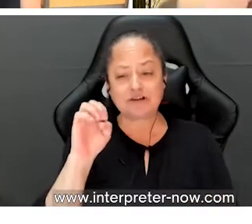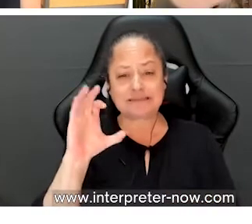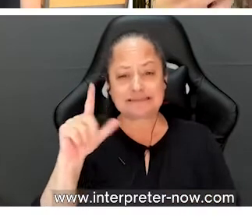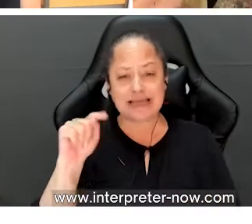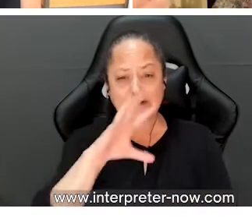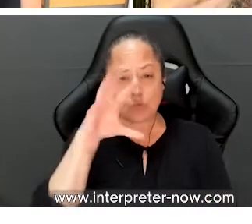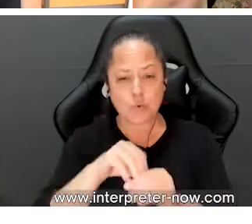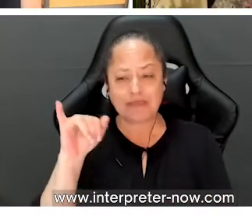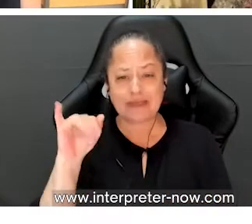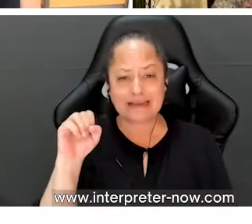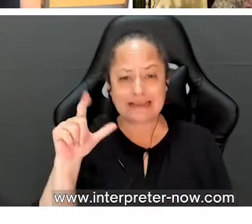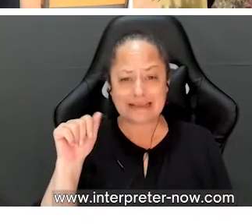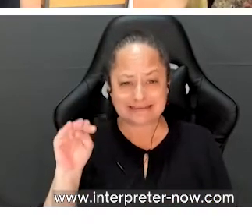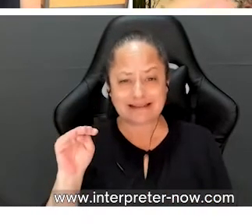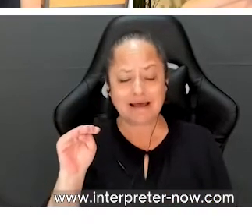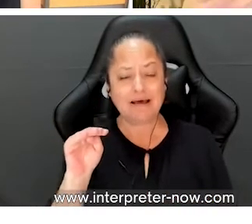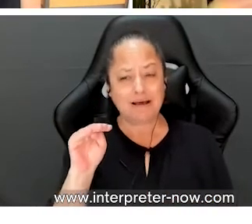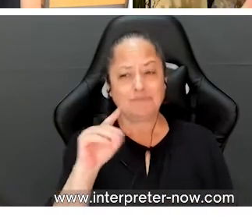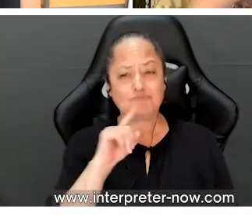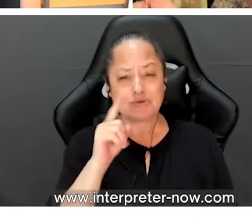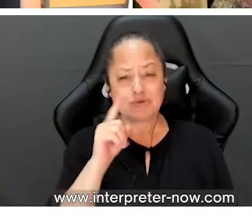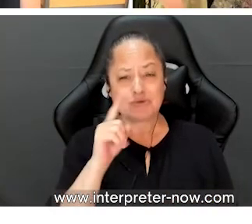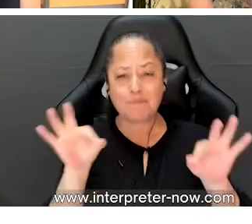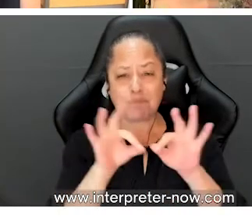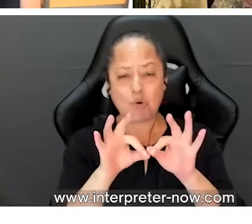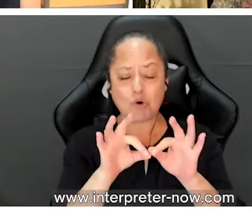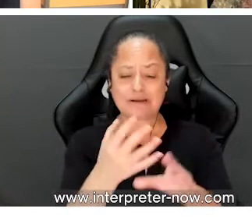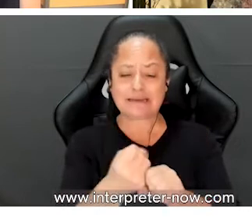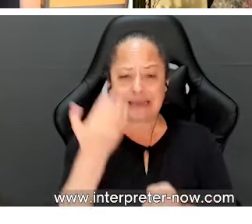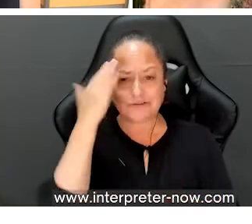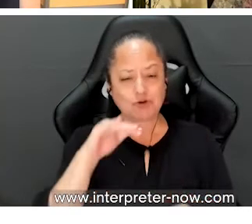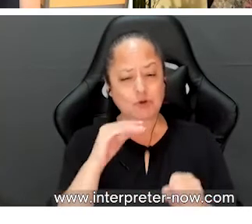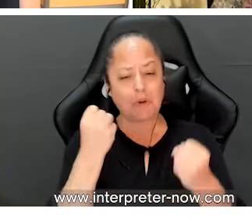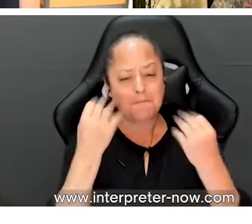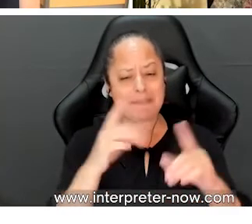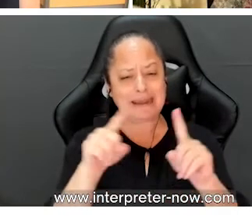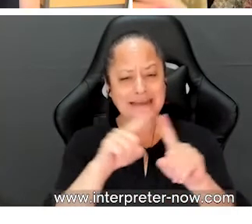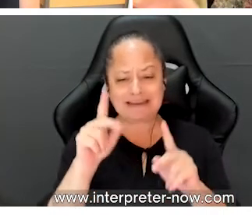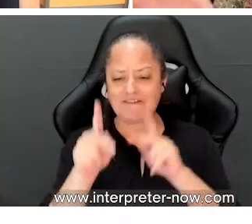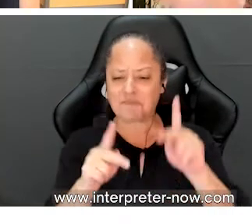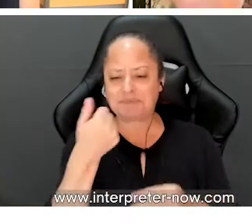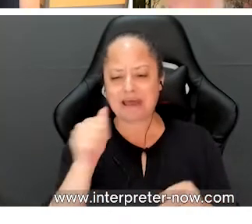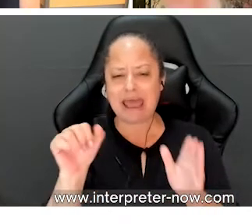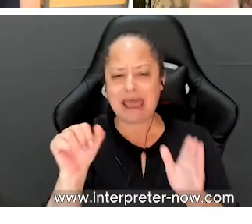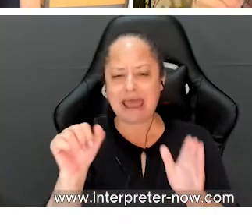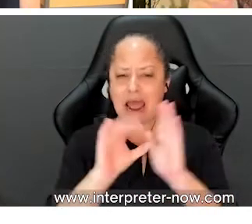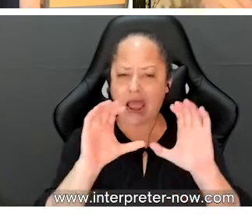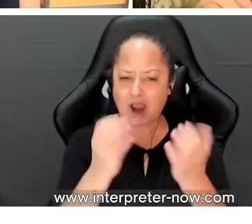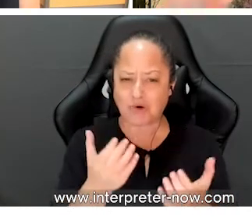Which is another reason why it's so important to get to know many different people from any identity group. And you're not just like, "Oh, I know, one Black person."